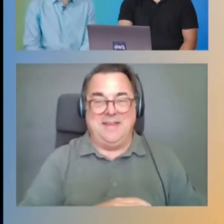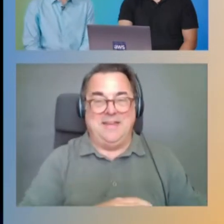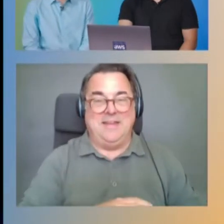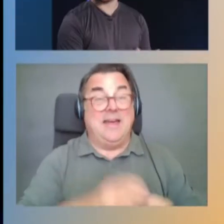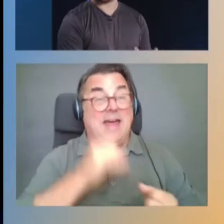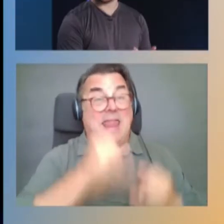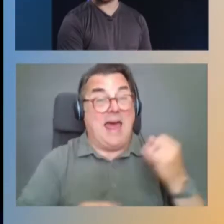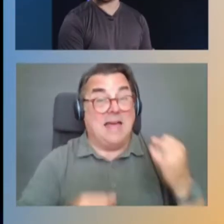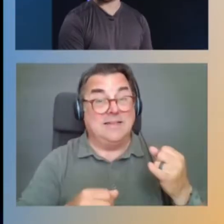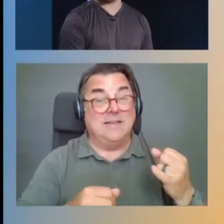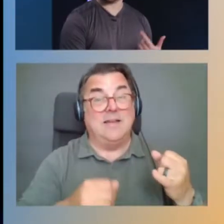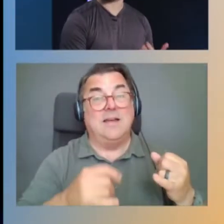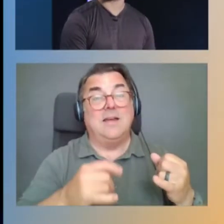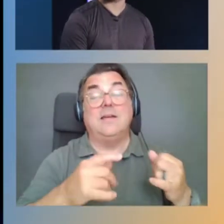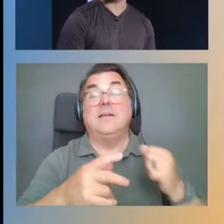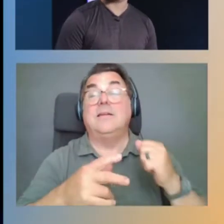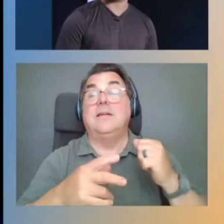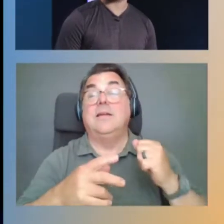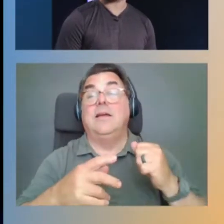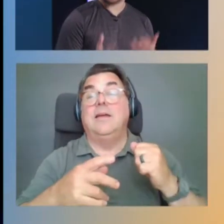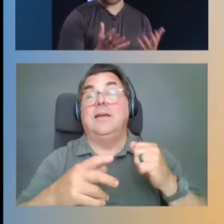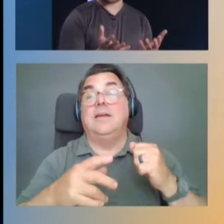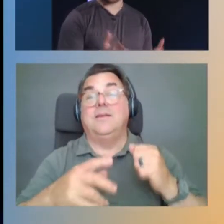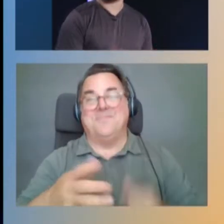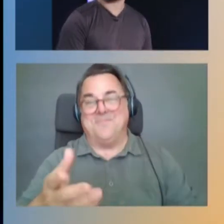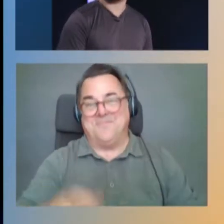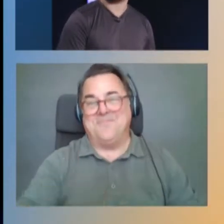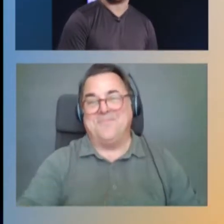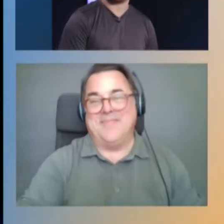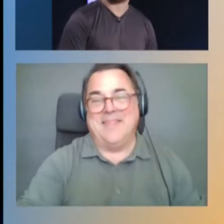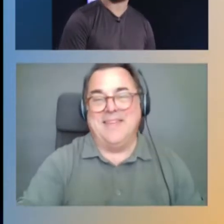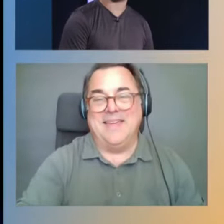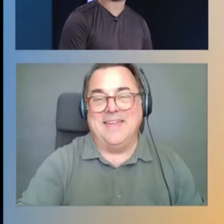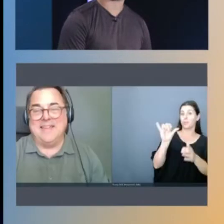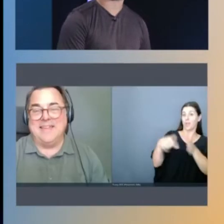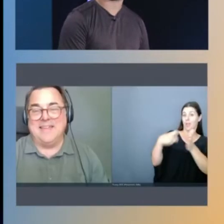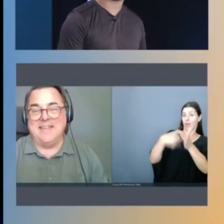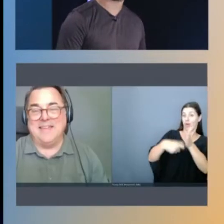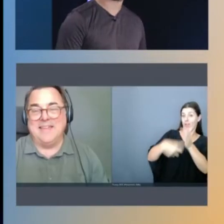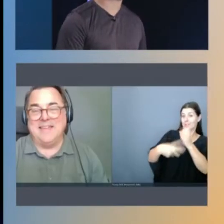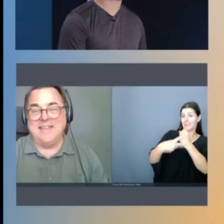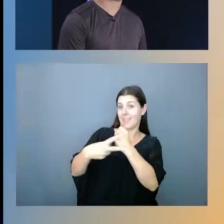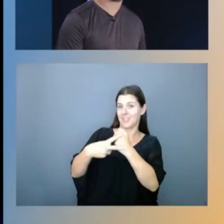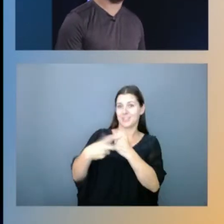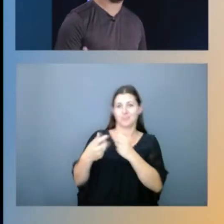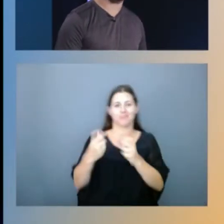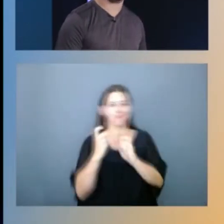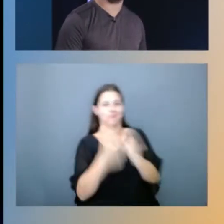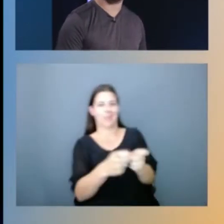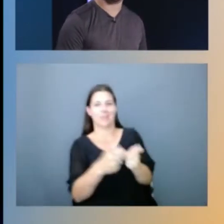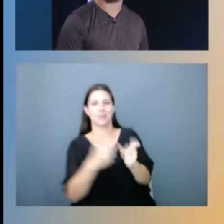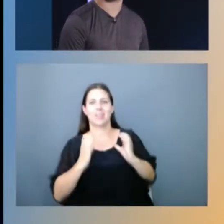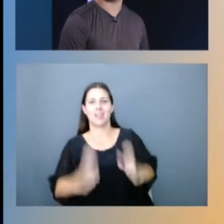that we passed the cost savings to our customers. So let's talk about that. - [Art] Yeah. So here we benchmarked four different neural networks